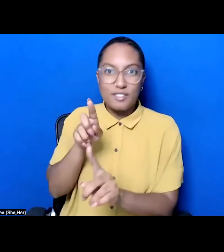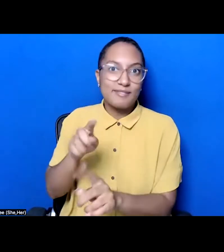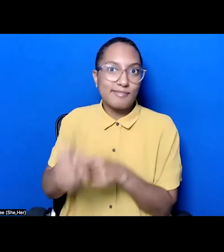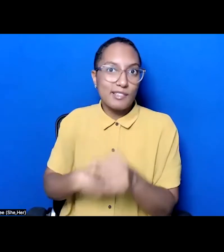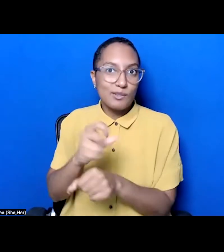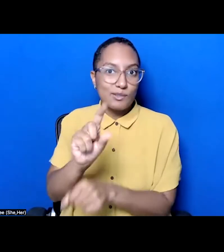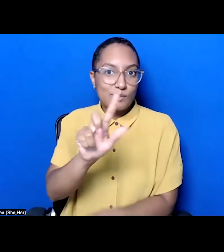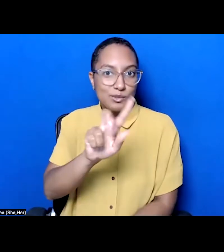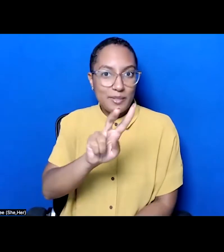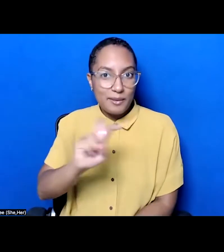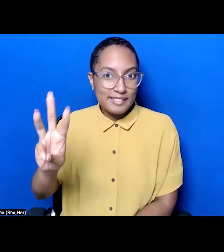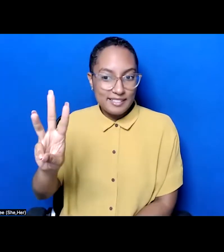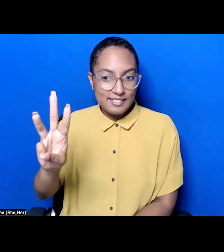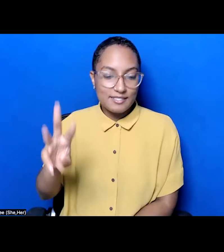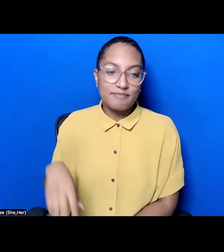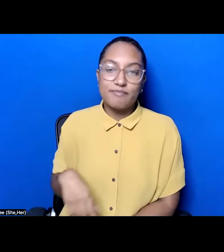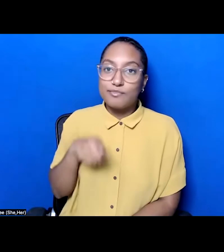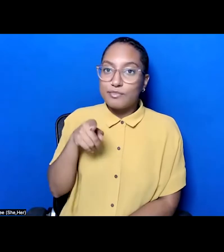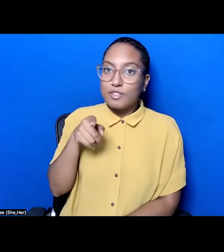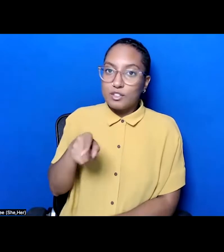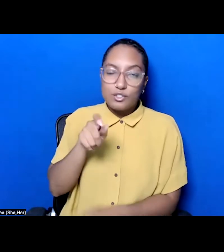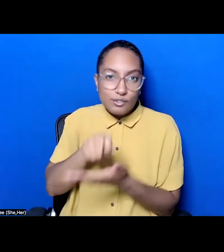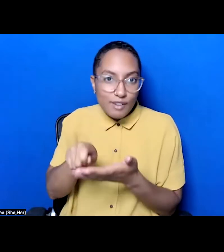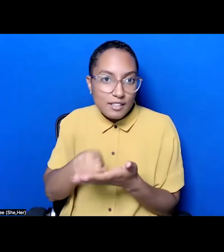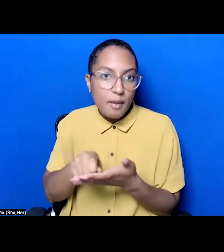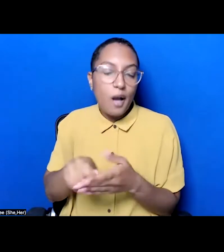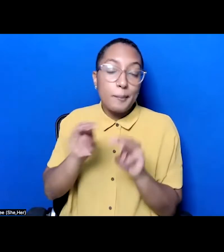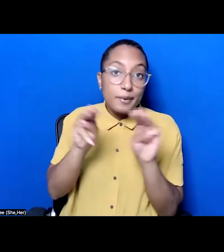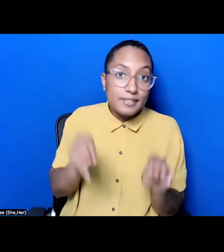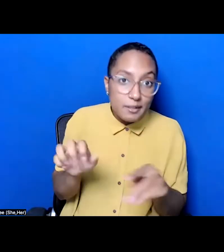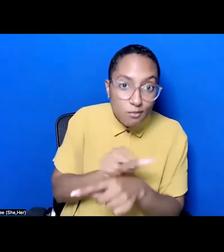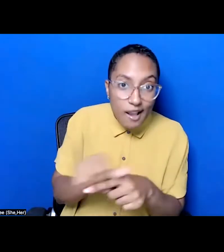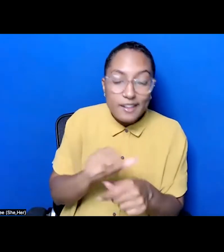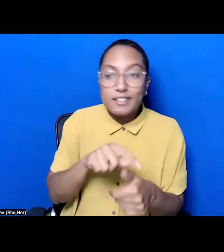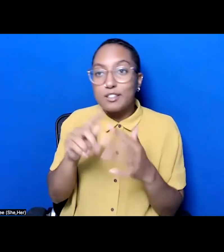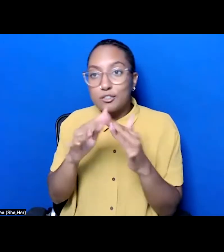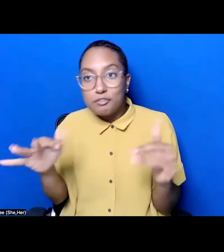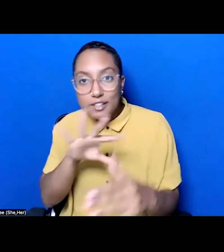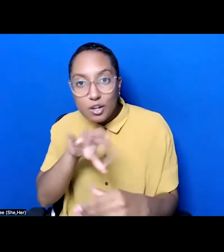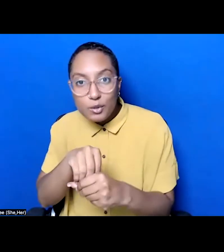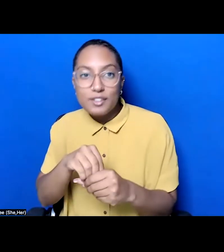museum practice, diversity and inclusion, and African-American history. Her most recent book